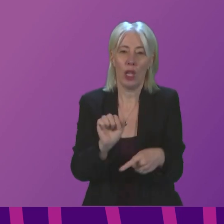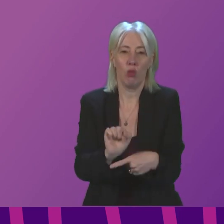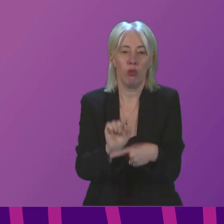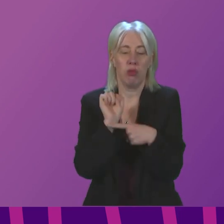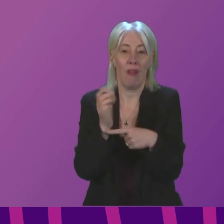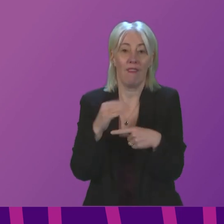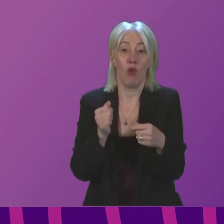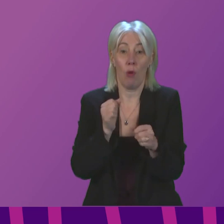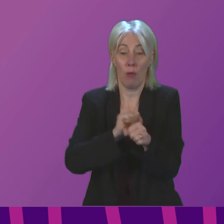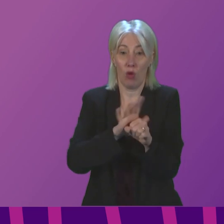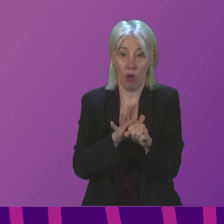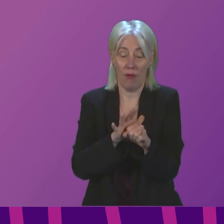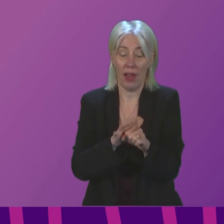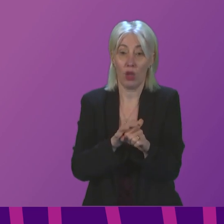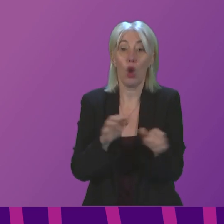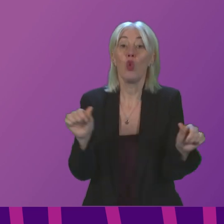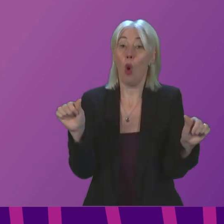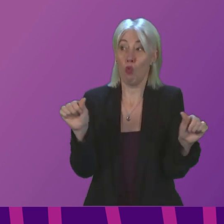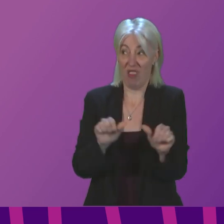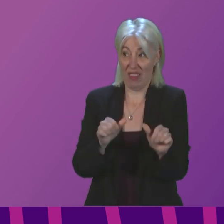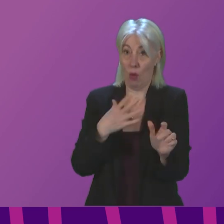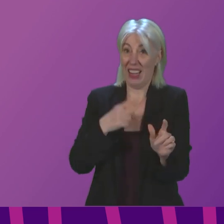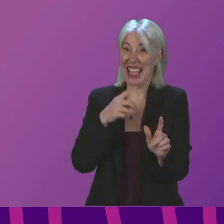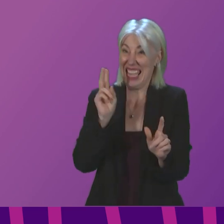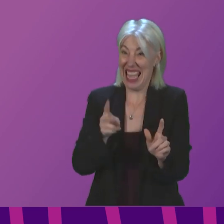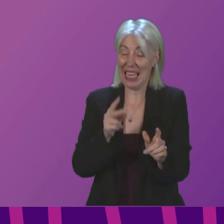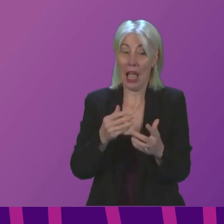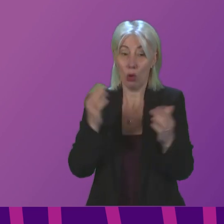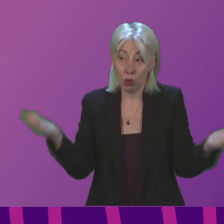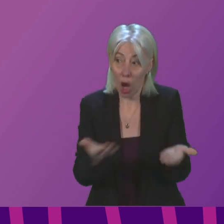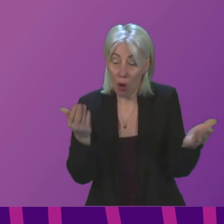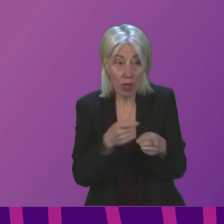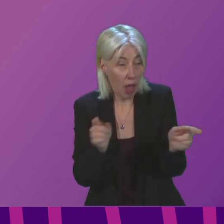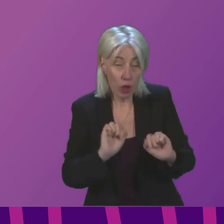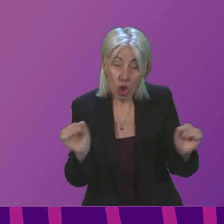virus, so I encourage anybody who is not yet vaccinated with either their first or second